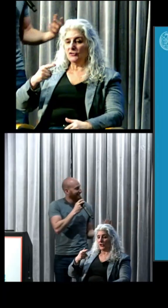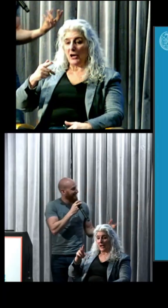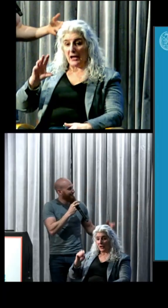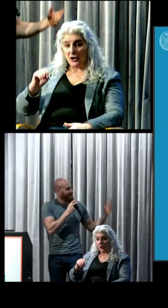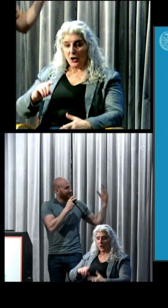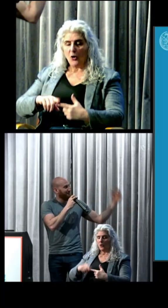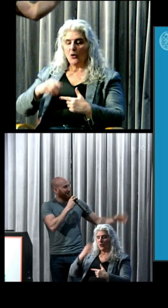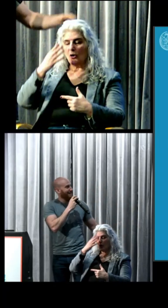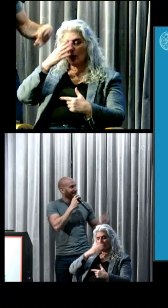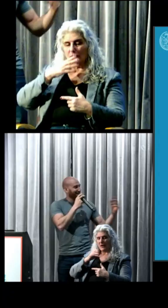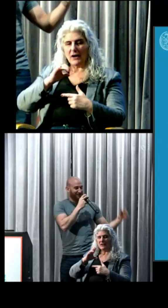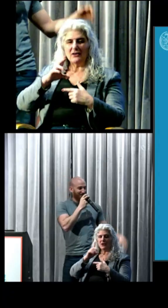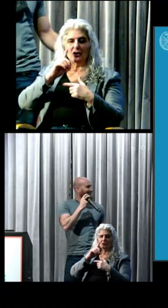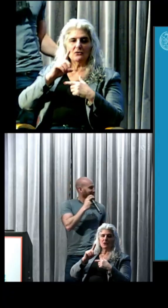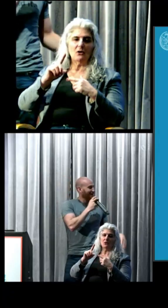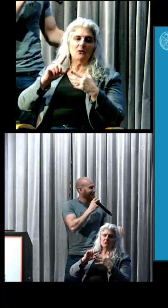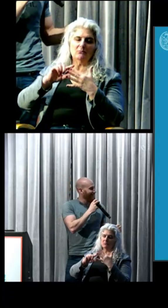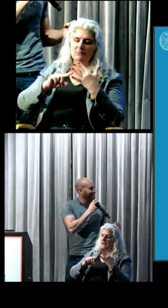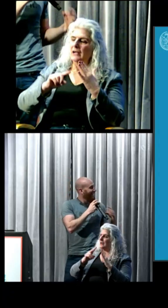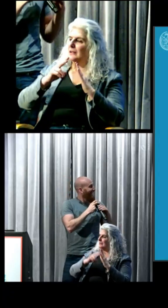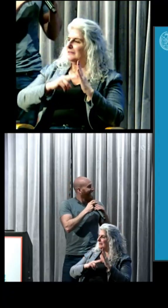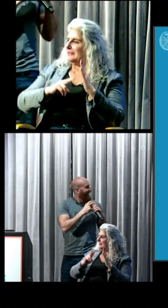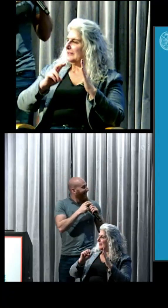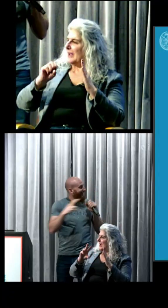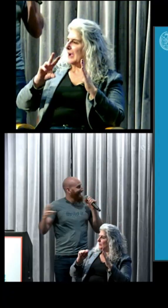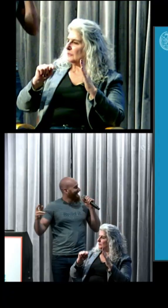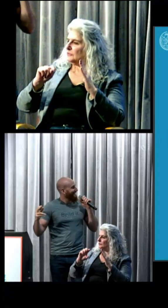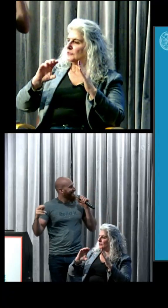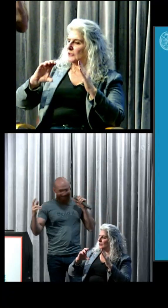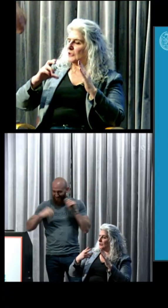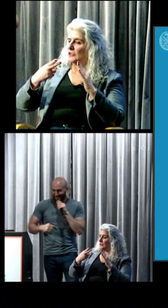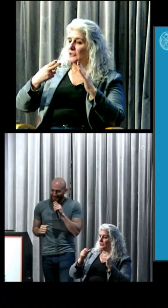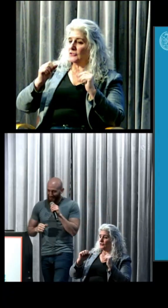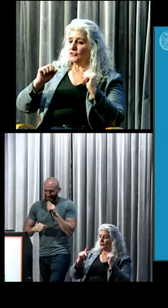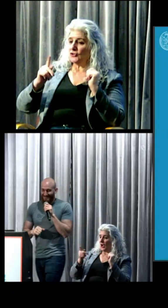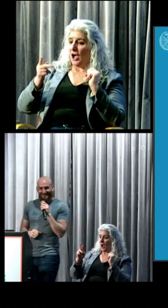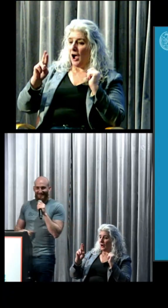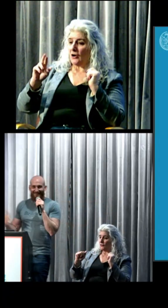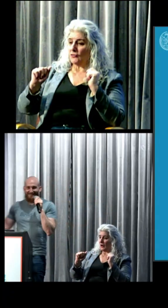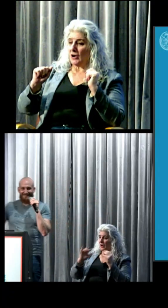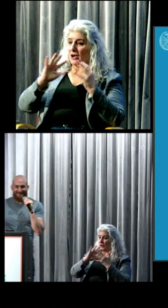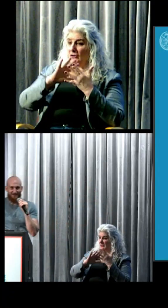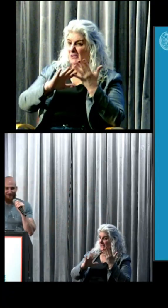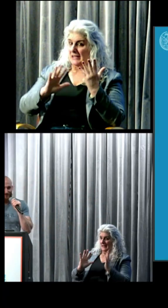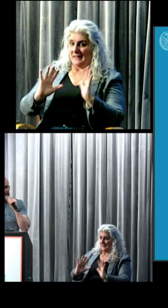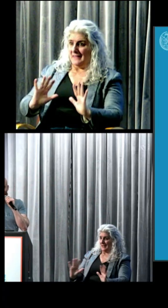win or lose, we also didn't want one thing to completely, like, blow up the entire data set and